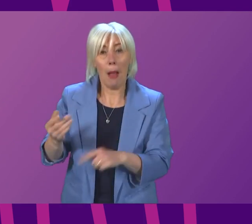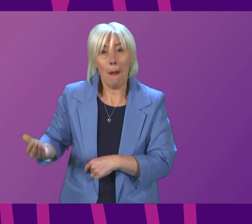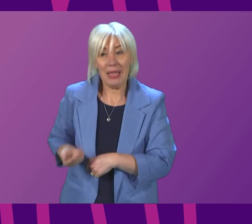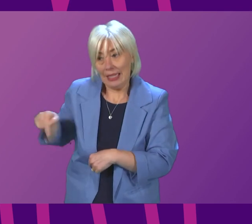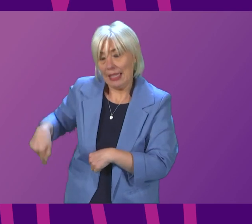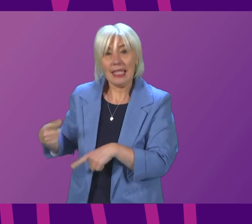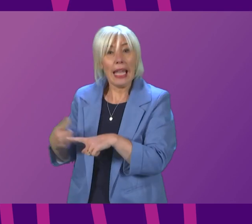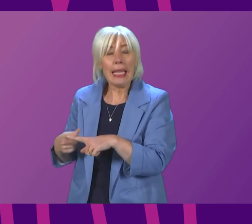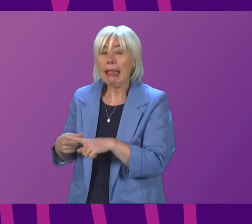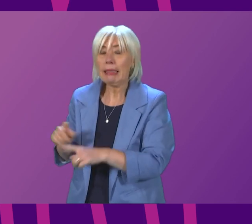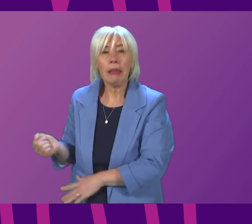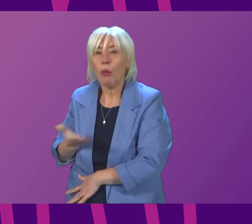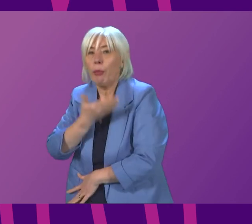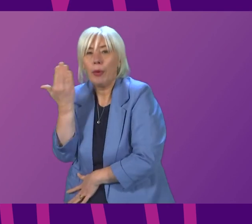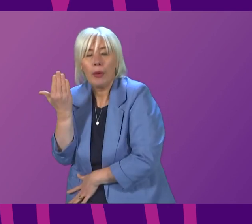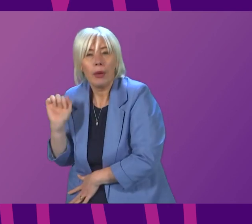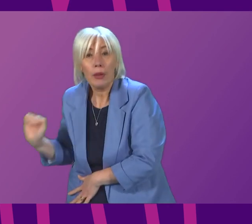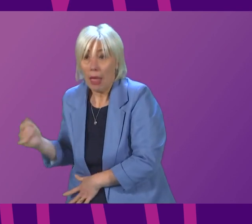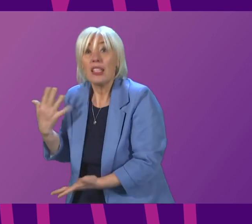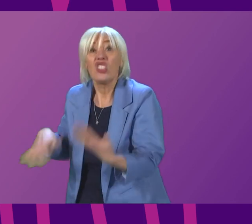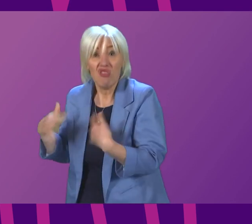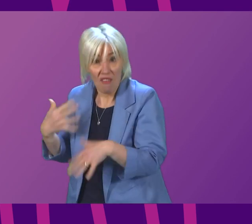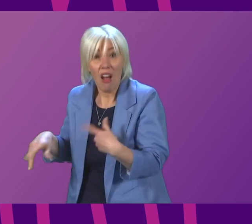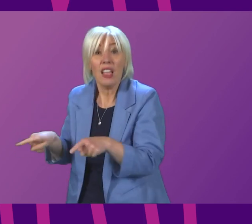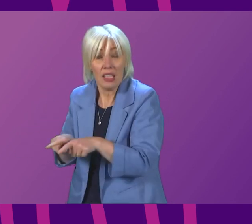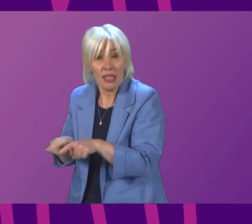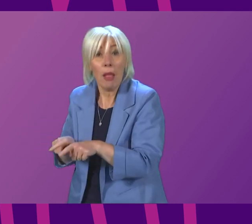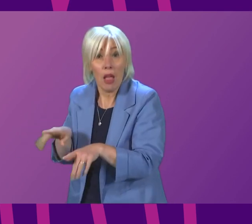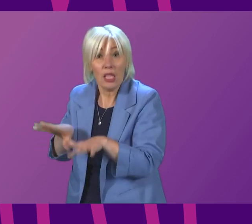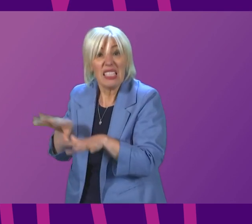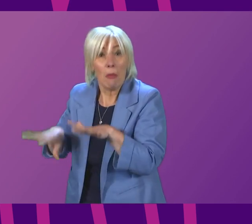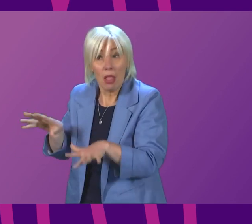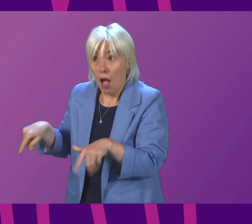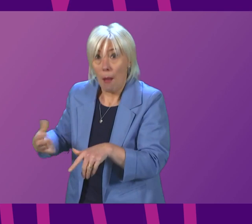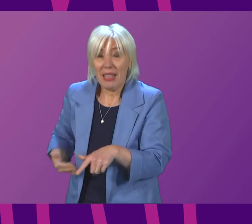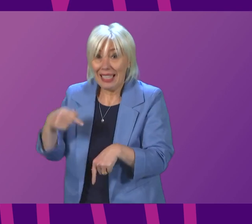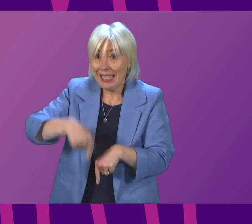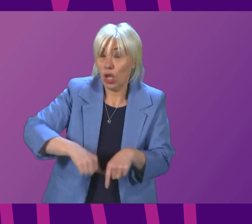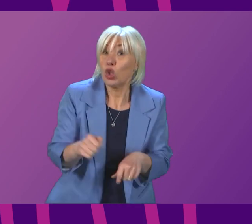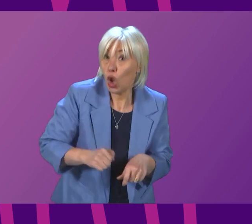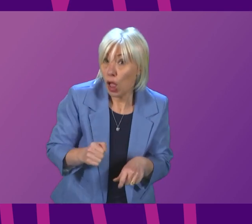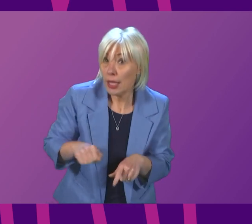will not get that money, even though they have suffered much the same impact as businesses here in Scotland have suffered.